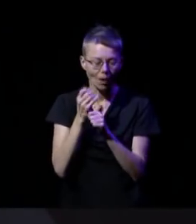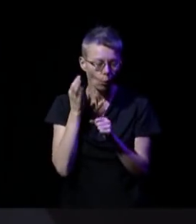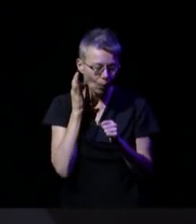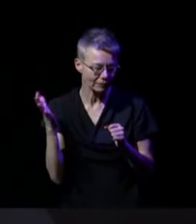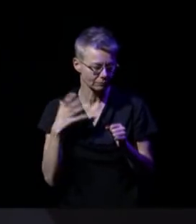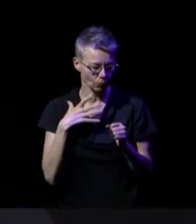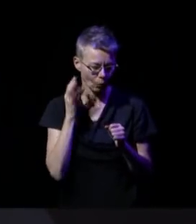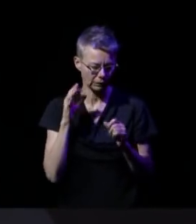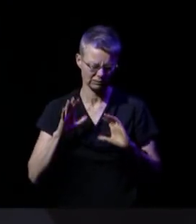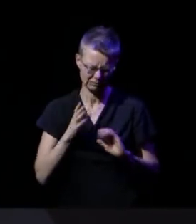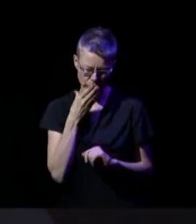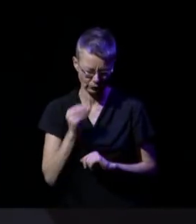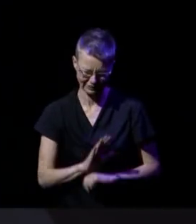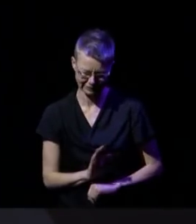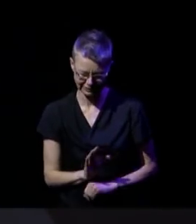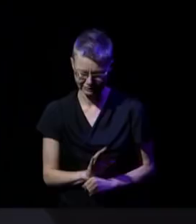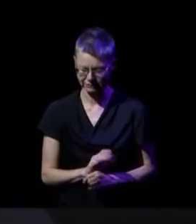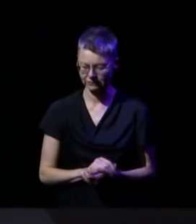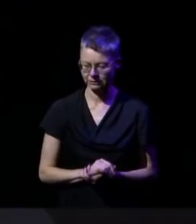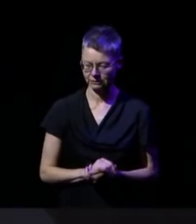You know, and its like, does that feel good?